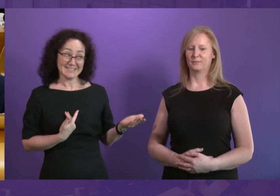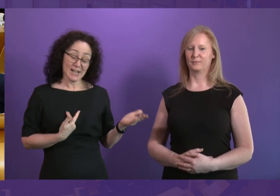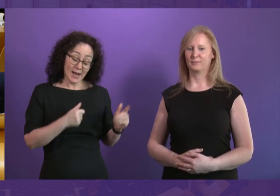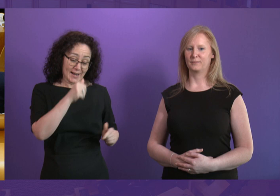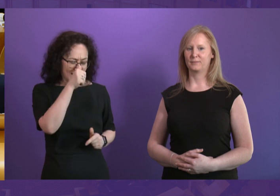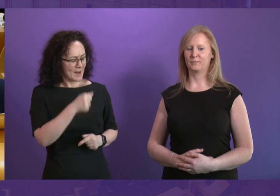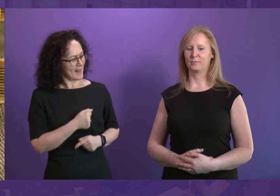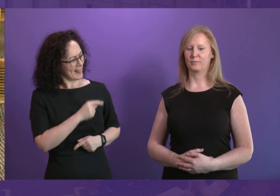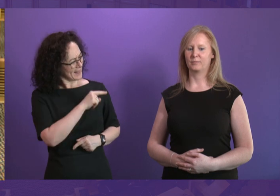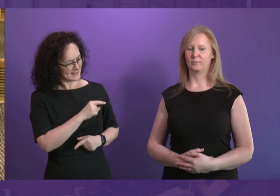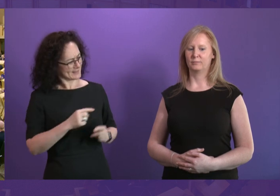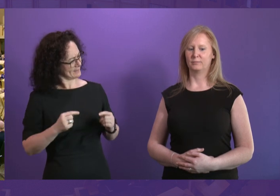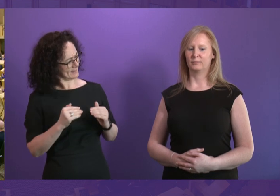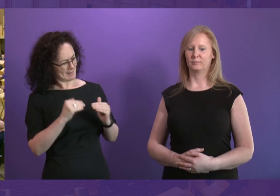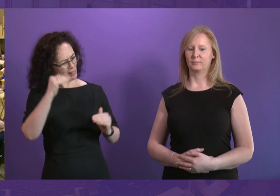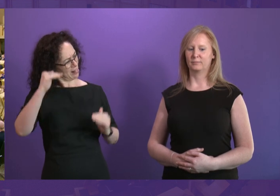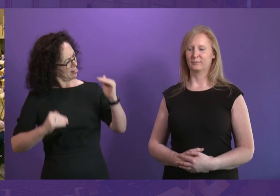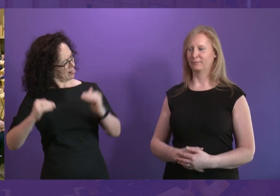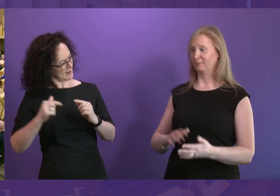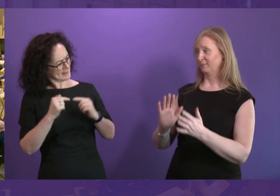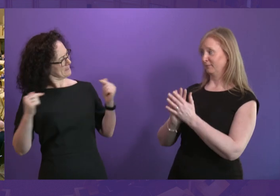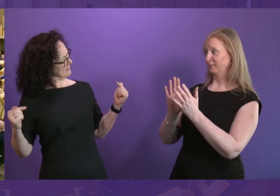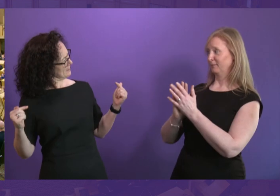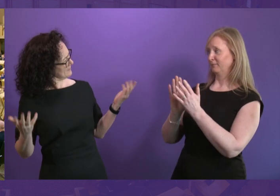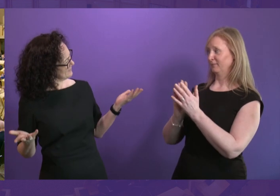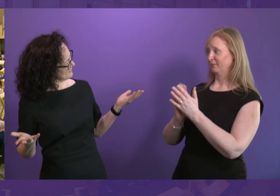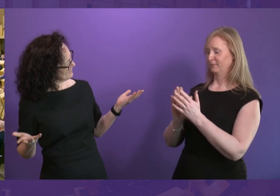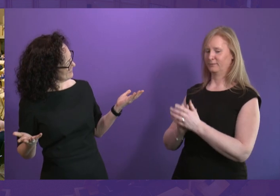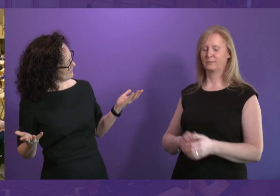can I put this delicately—inconsistency?